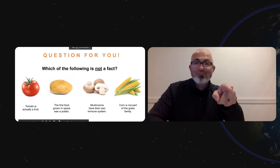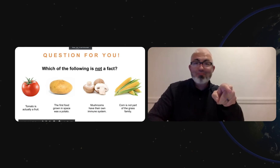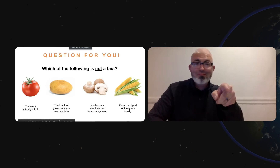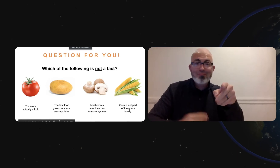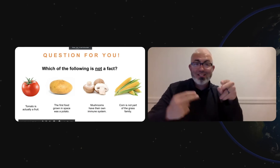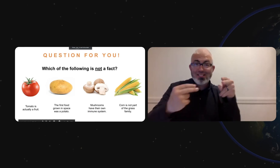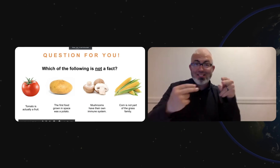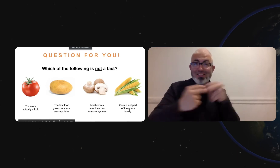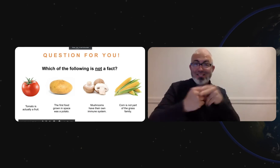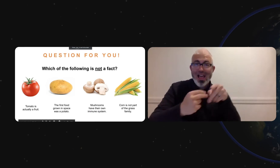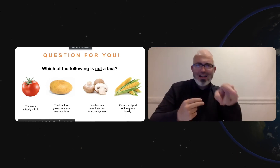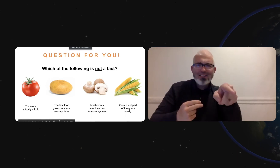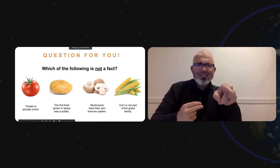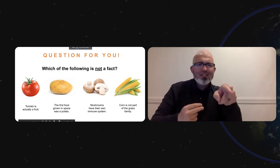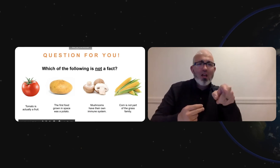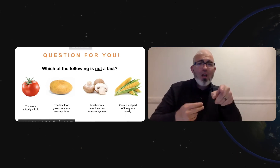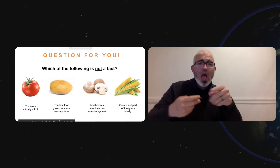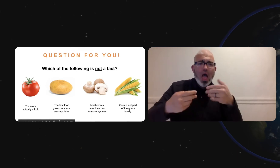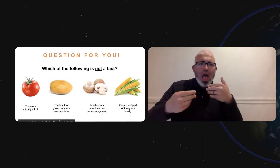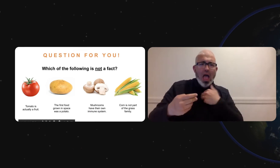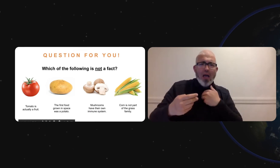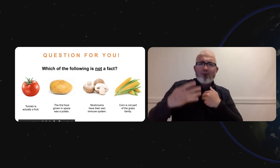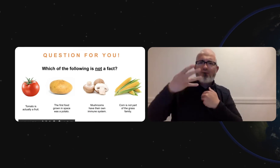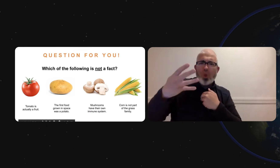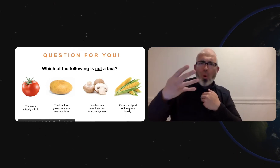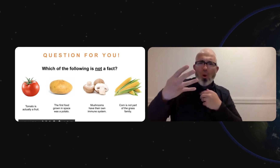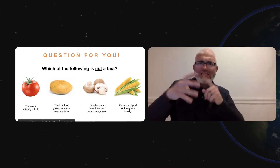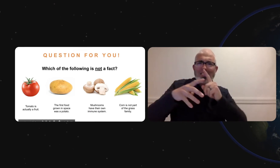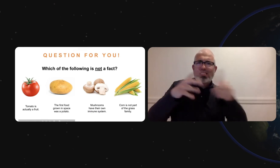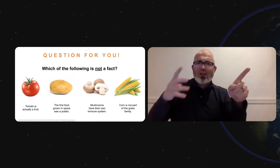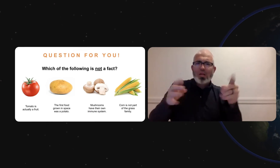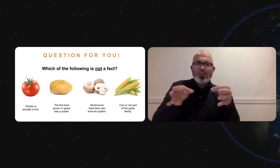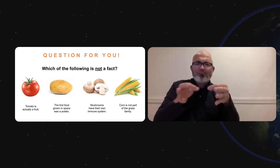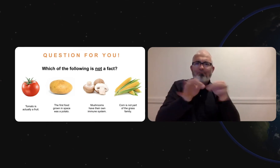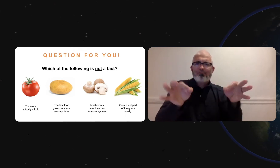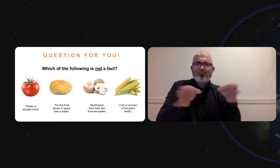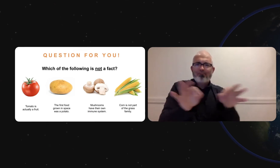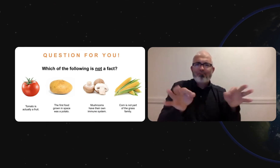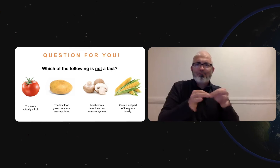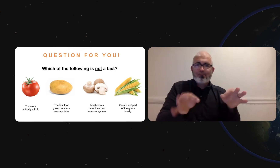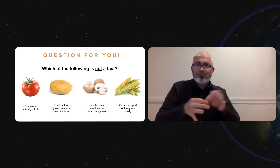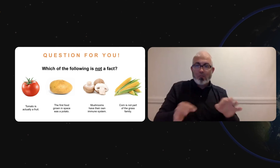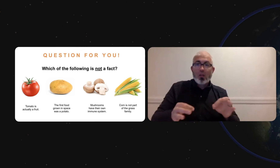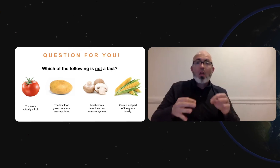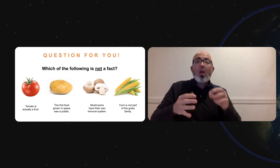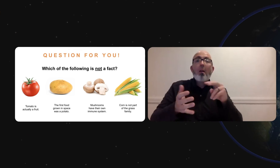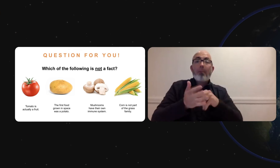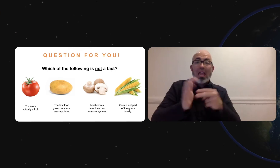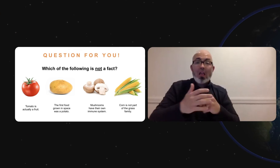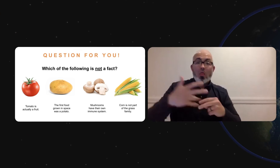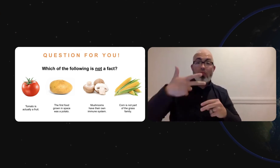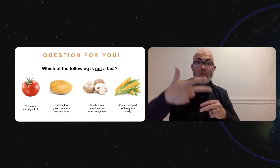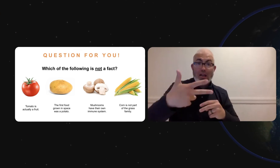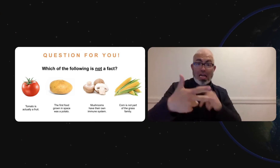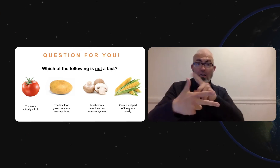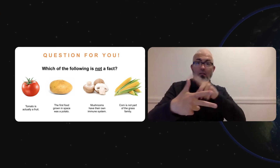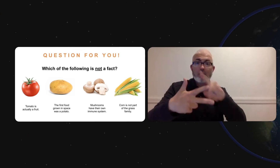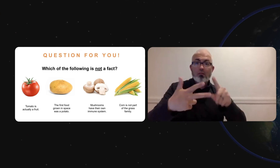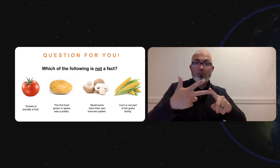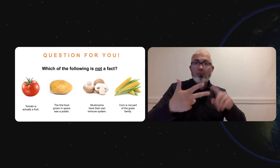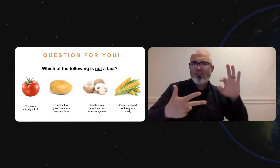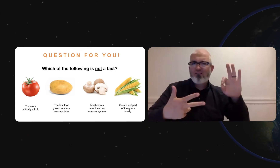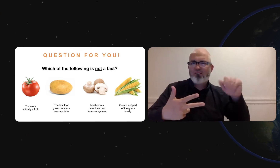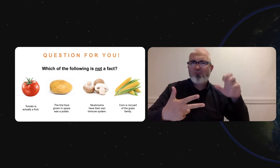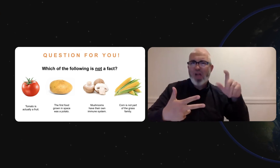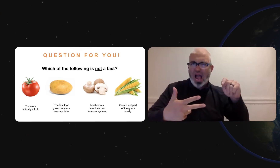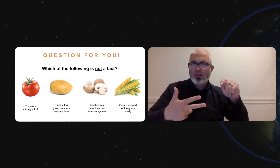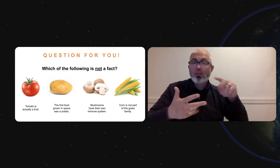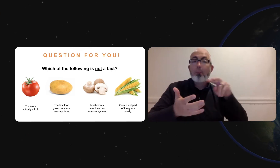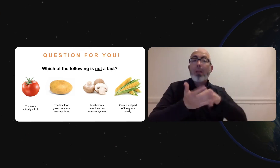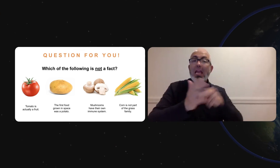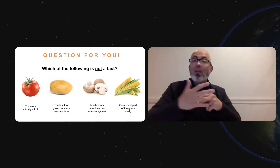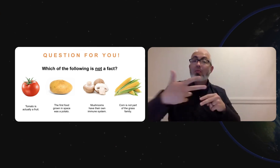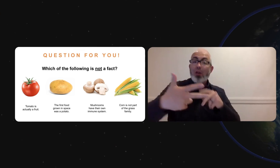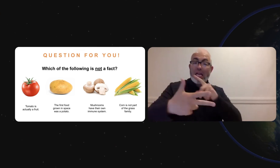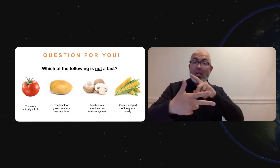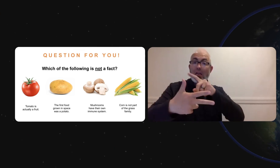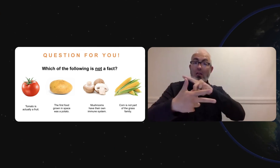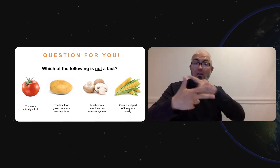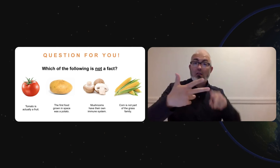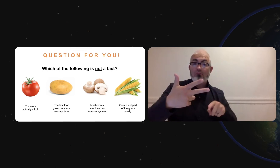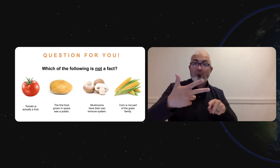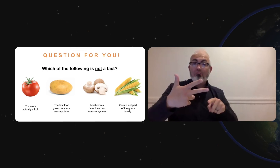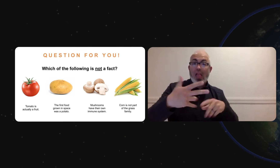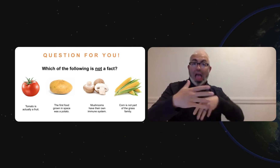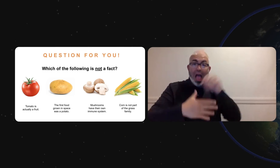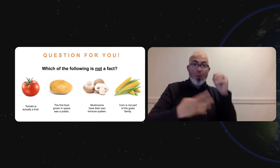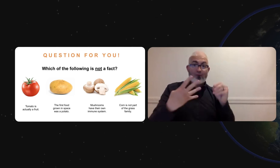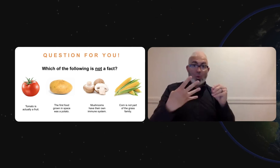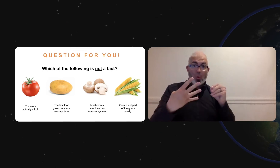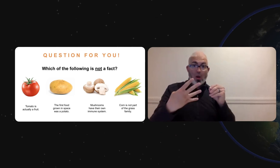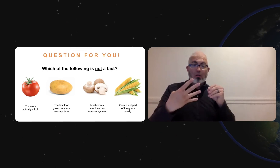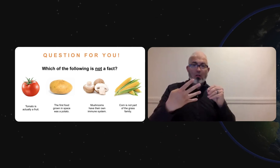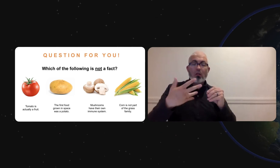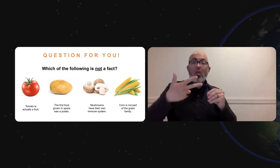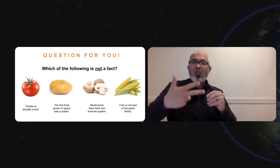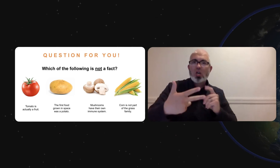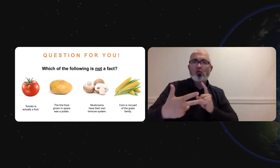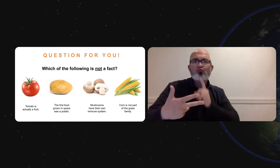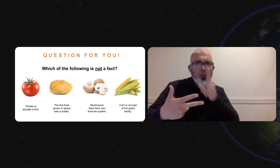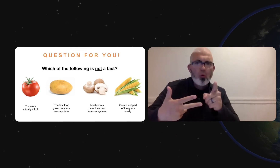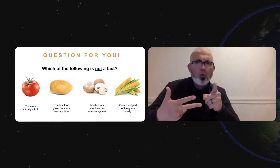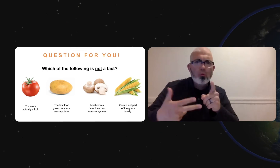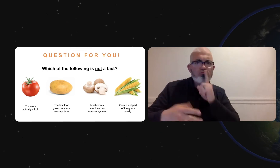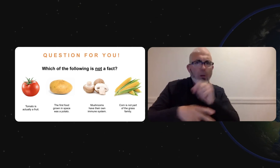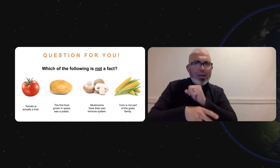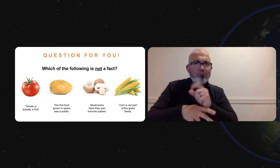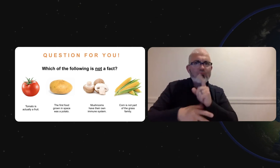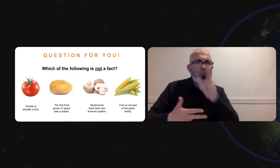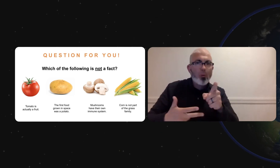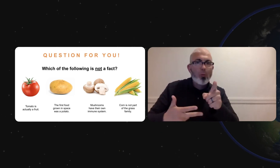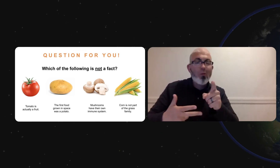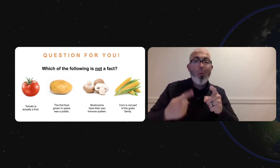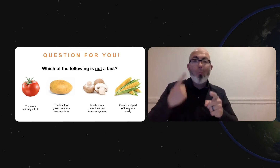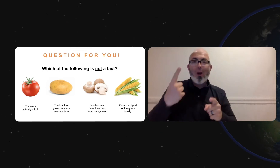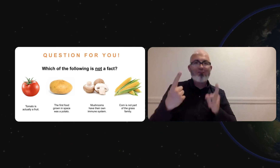[Question on screen] There are 4 different statements.